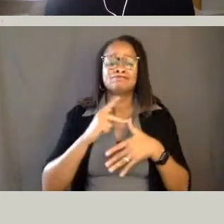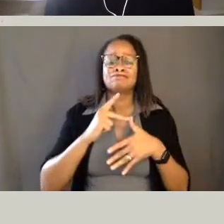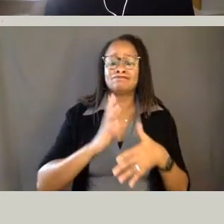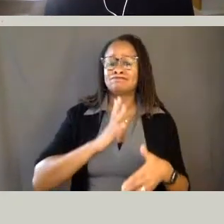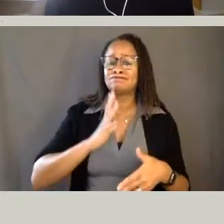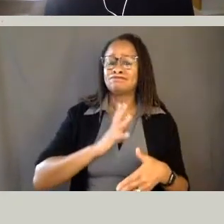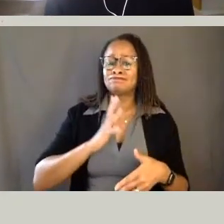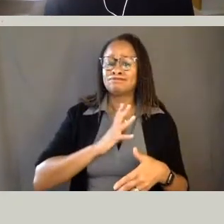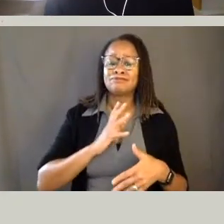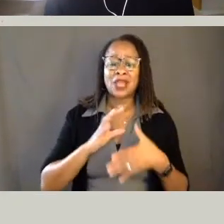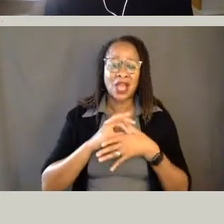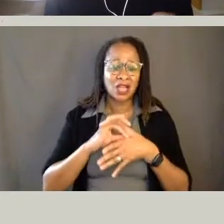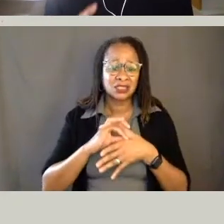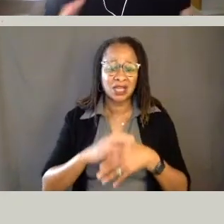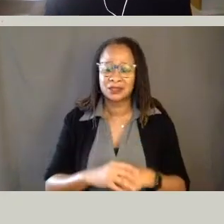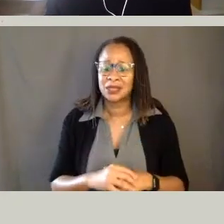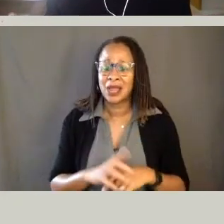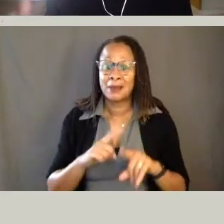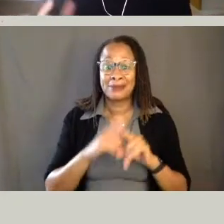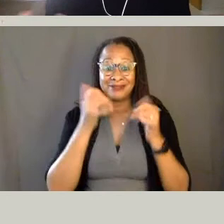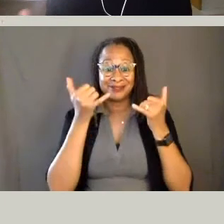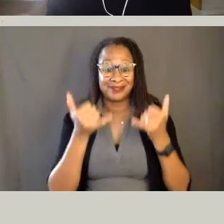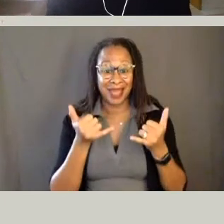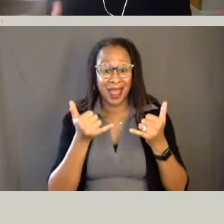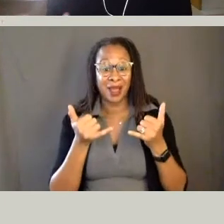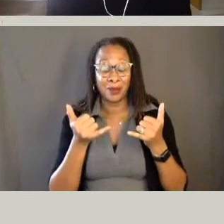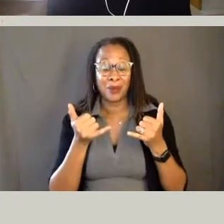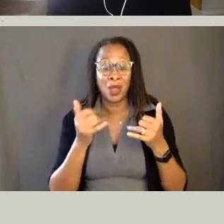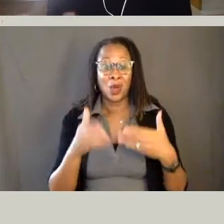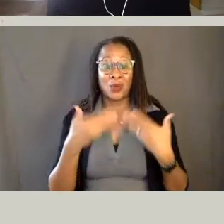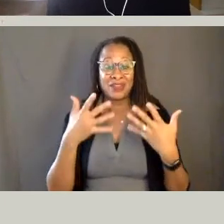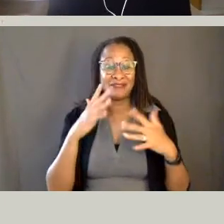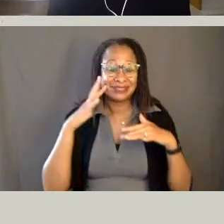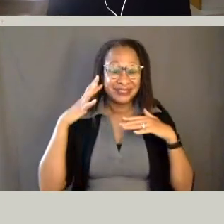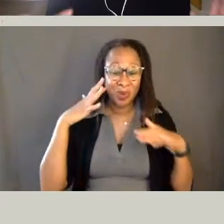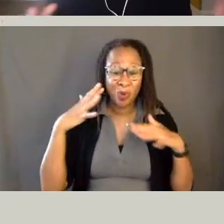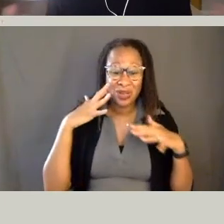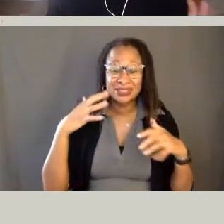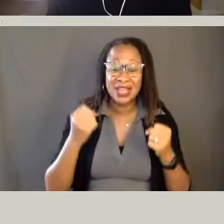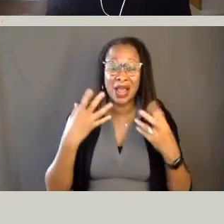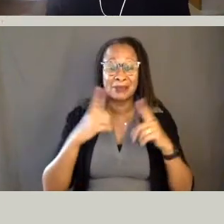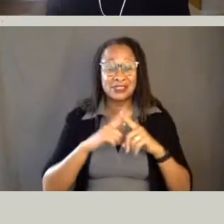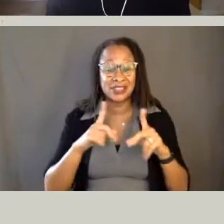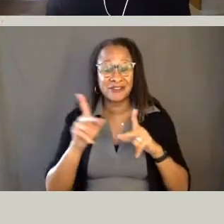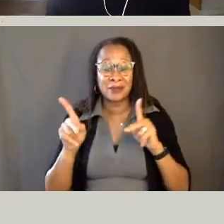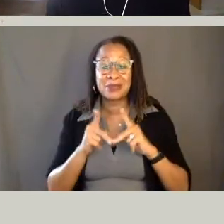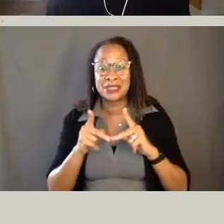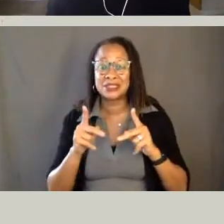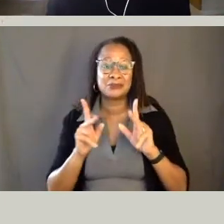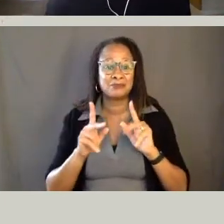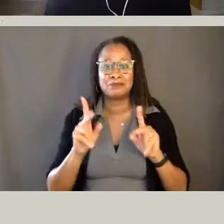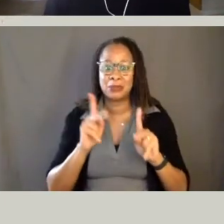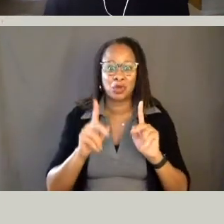but there's nowadays with kind of given the noise and how many different places where people can watch things. There's not enough push, right?